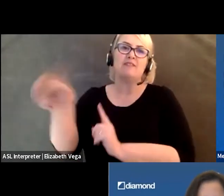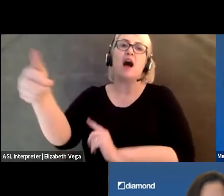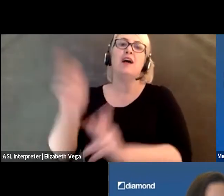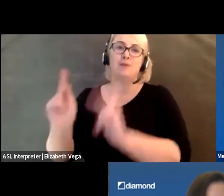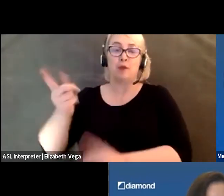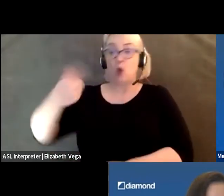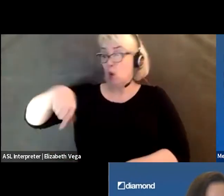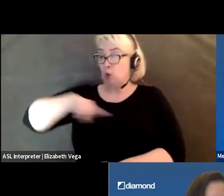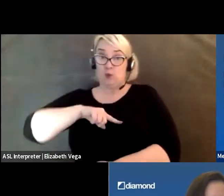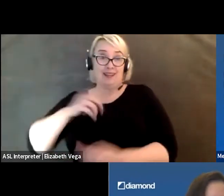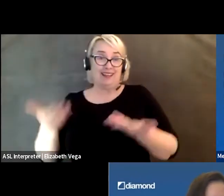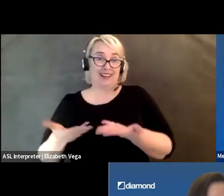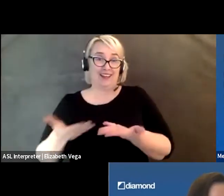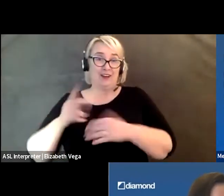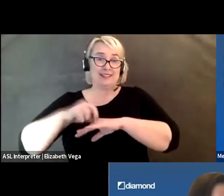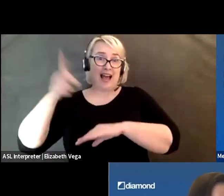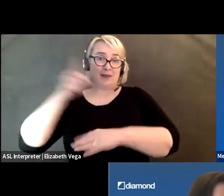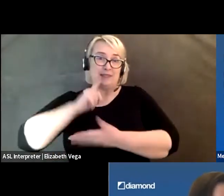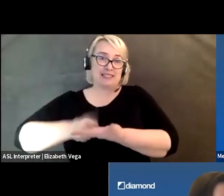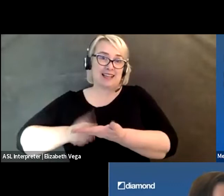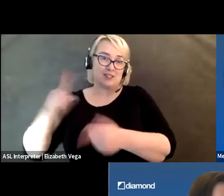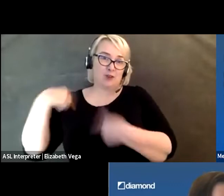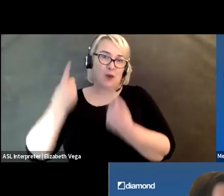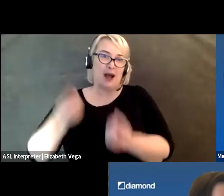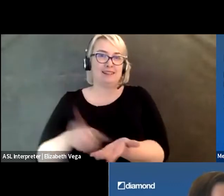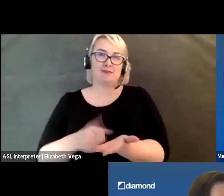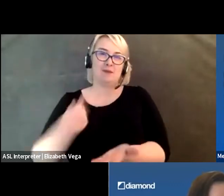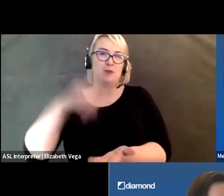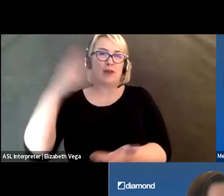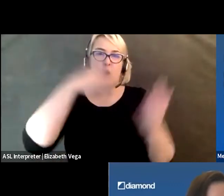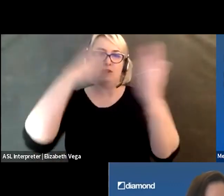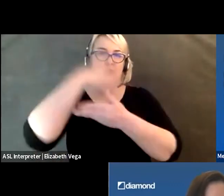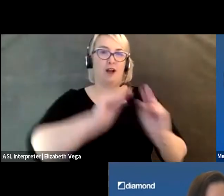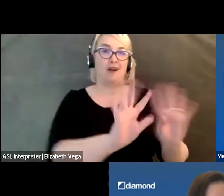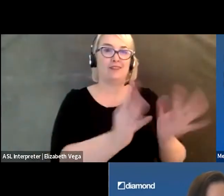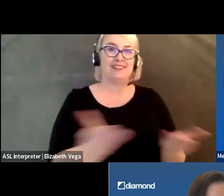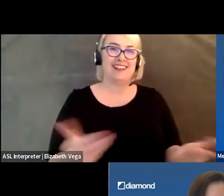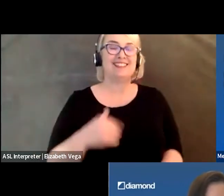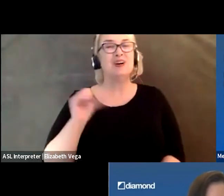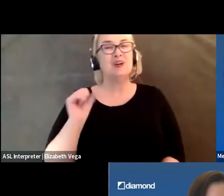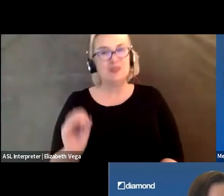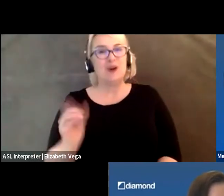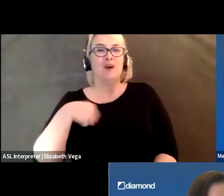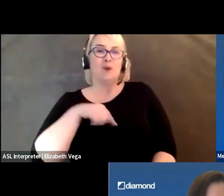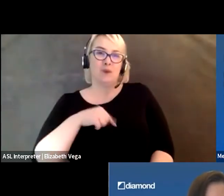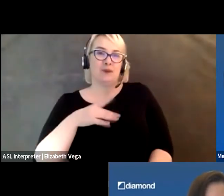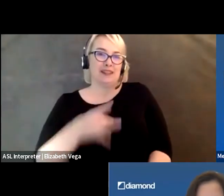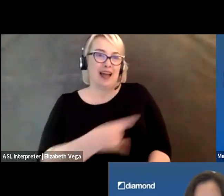Sometimes you're missing the for it he's for the trees. So we'd really love to make this a little more engaging with the whole with community.